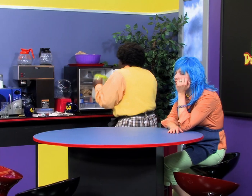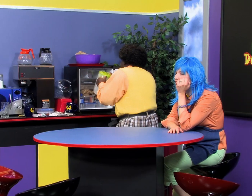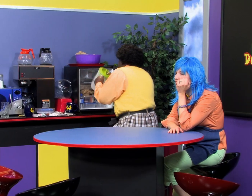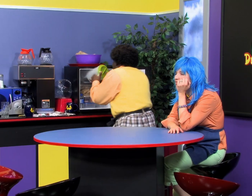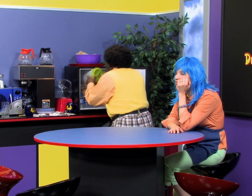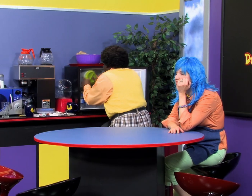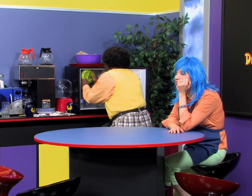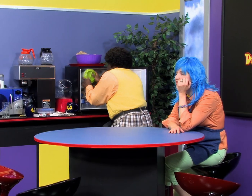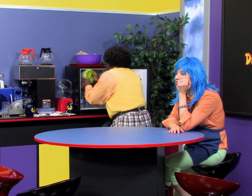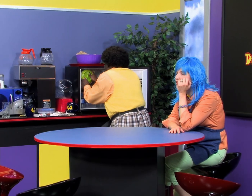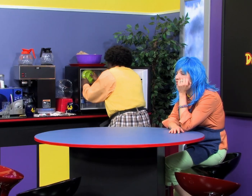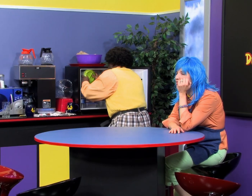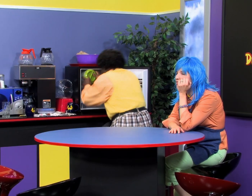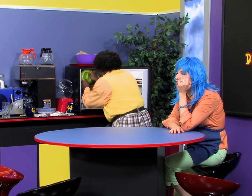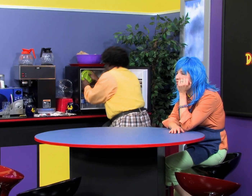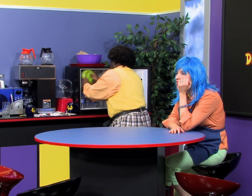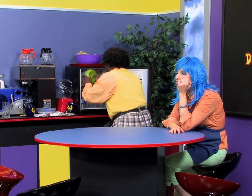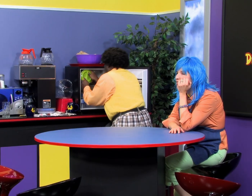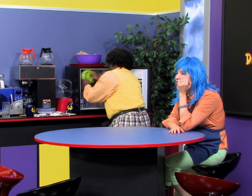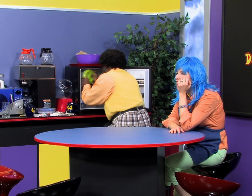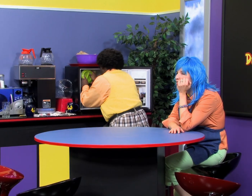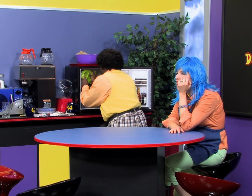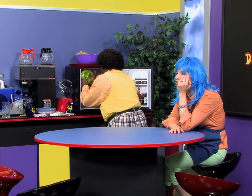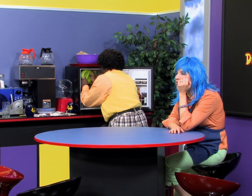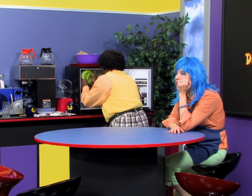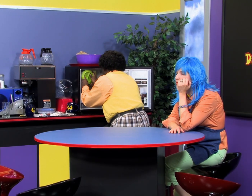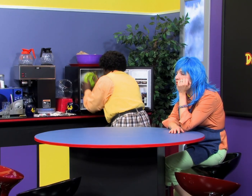[HUMMING]